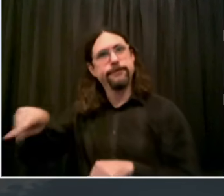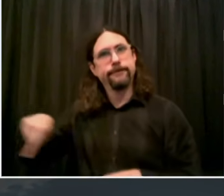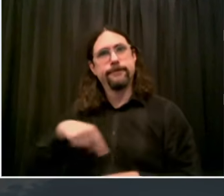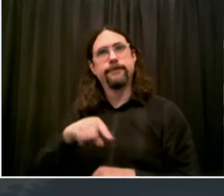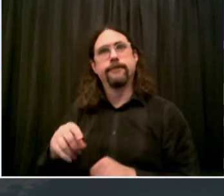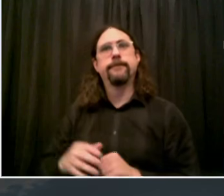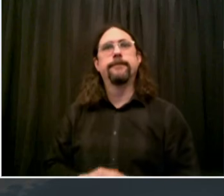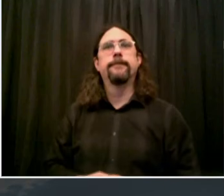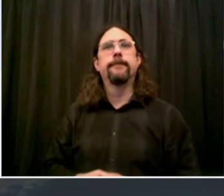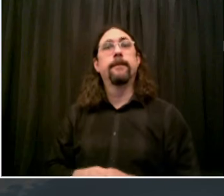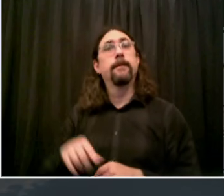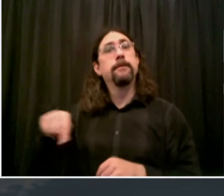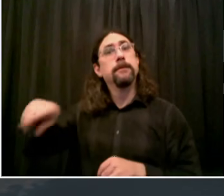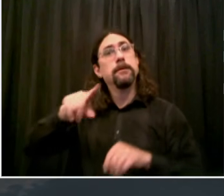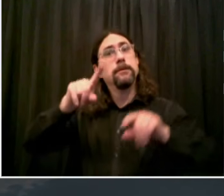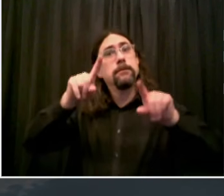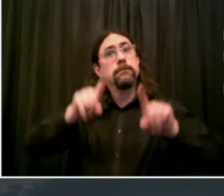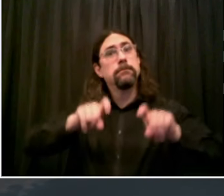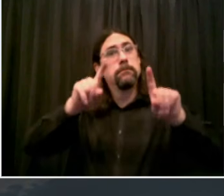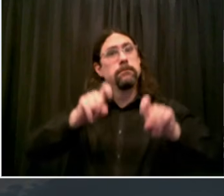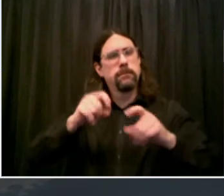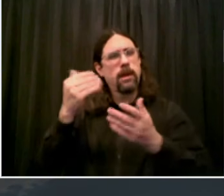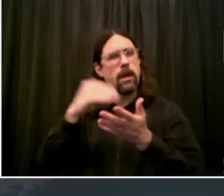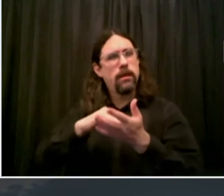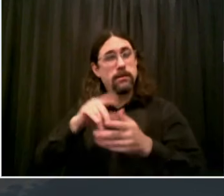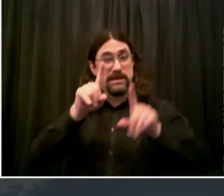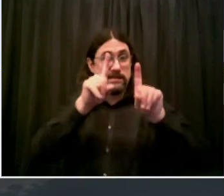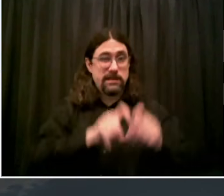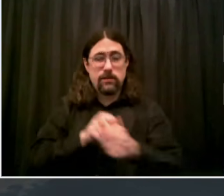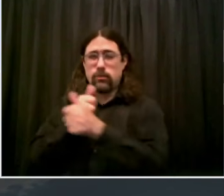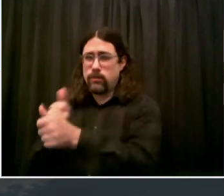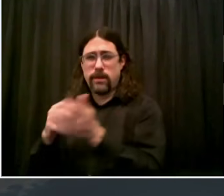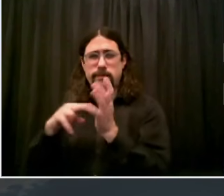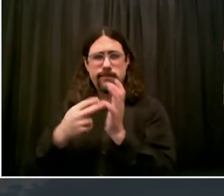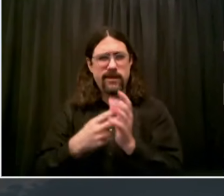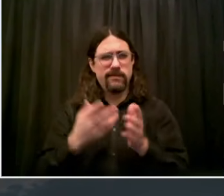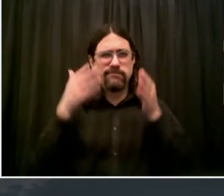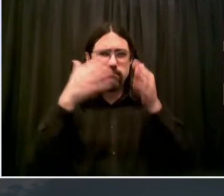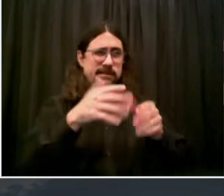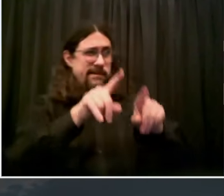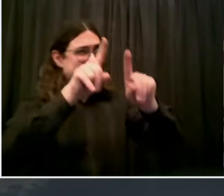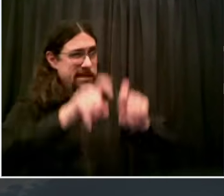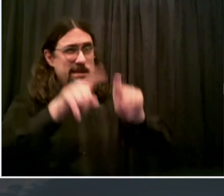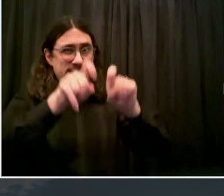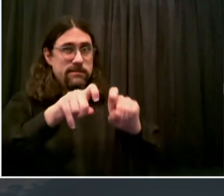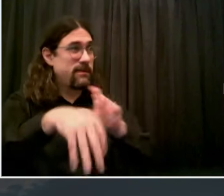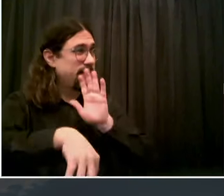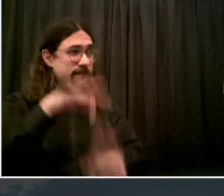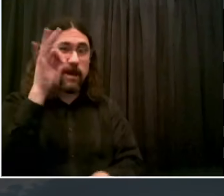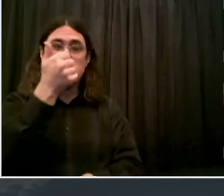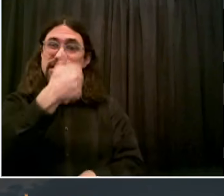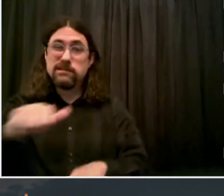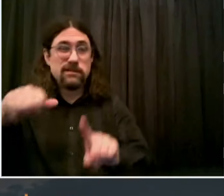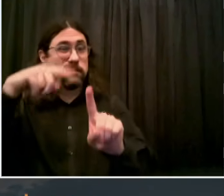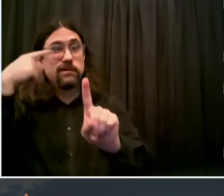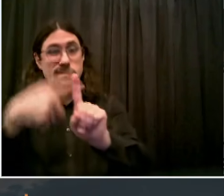AS I'VE SAID BEFORE, ONCE YOU TEST SOMEONE AND YOU FIND THE CONTACT AND YOU TEST THEM AND YOU'RE GOING TO